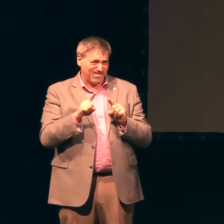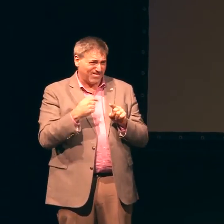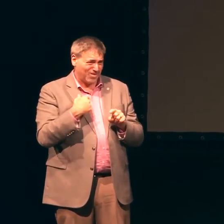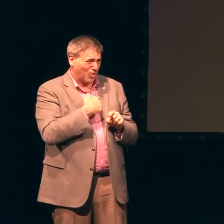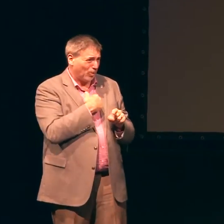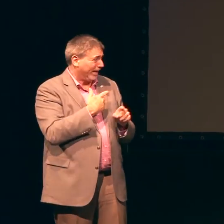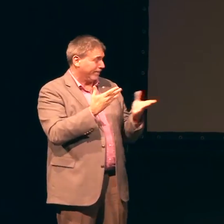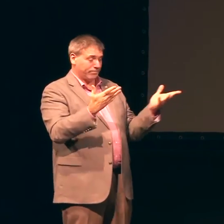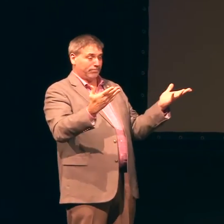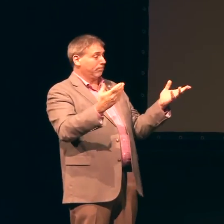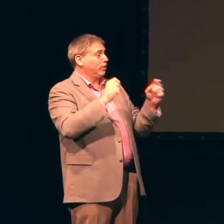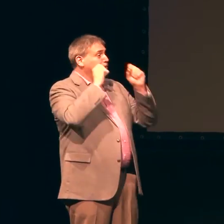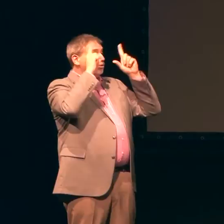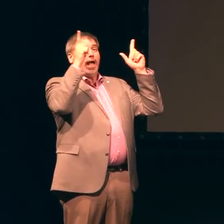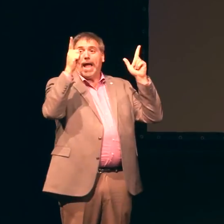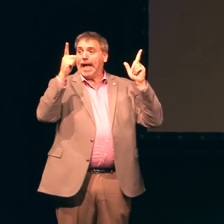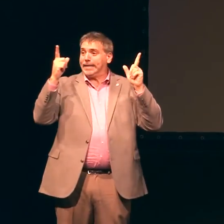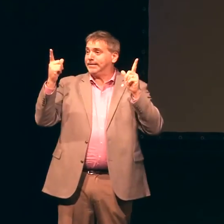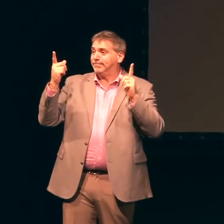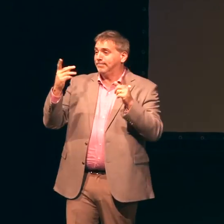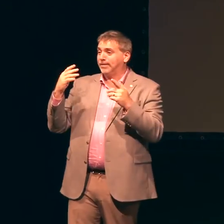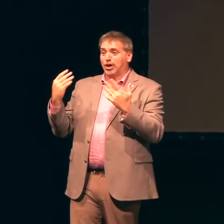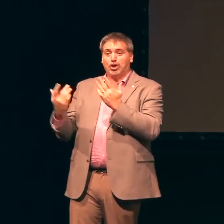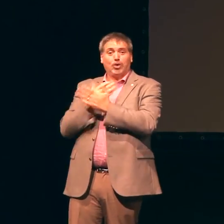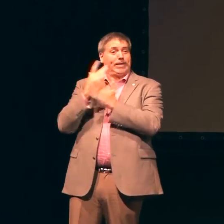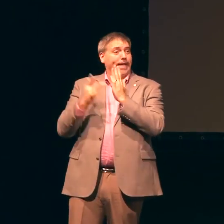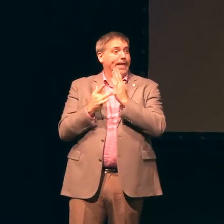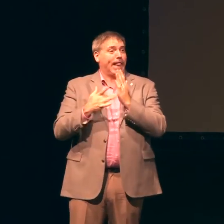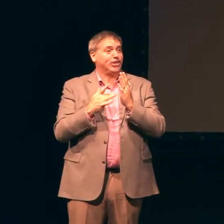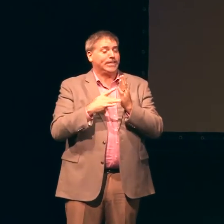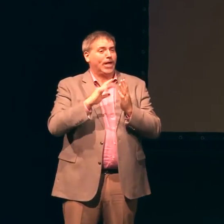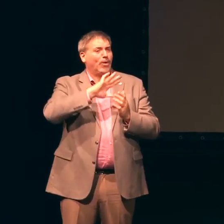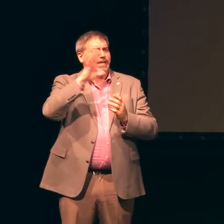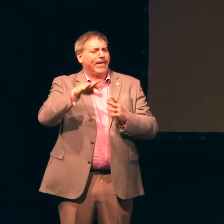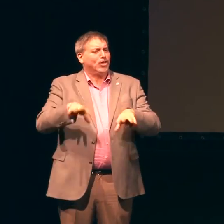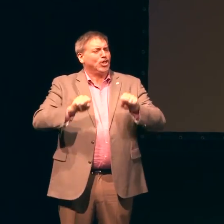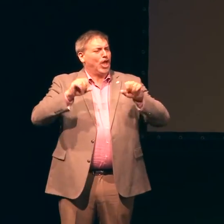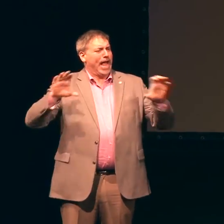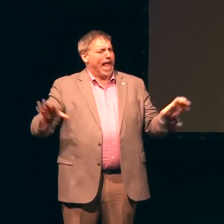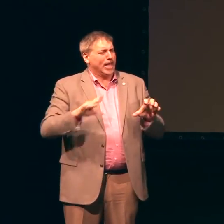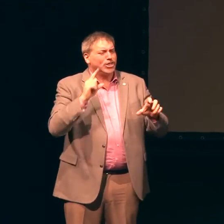the Deaf community intact while we do so. Like, oh, surprise, we have a new technology, but we